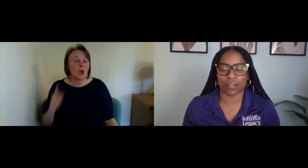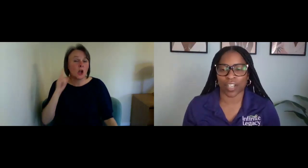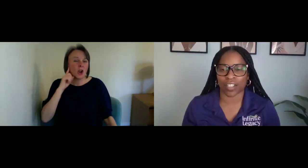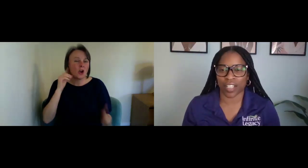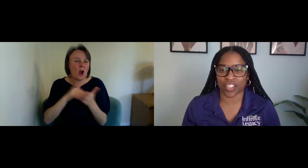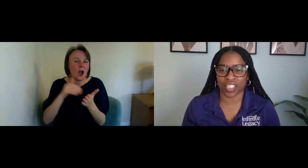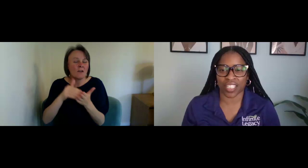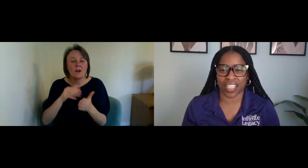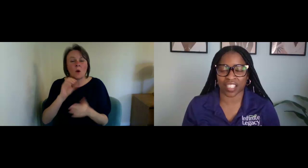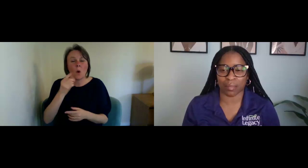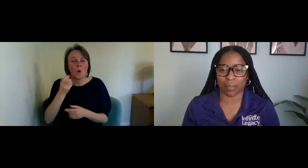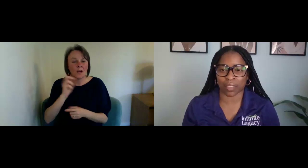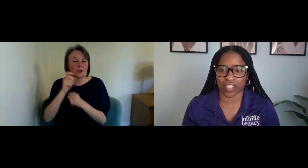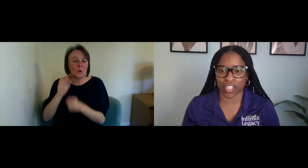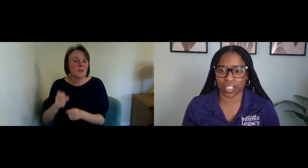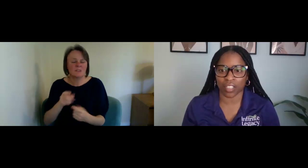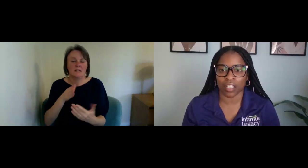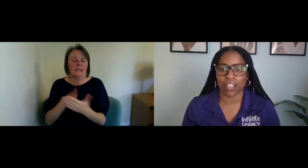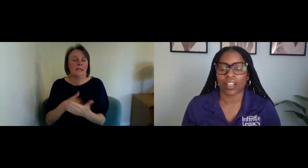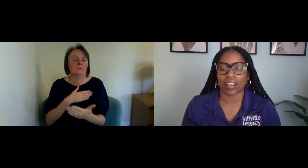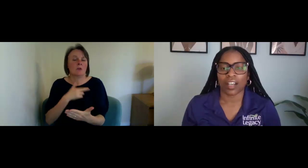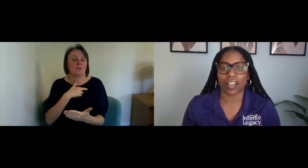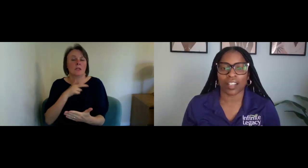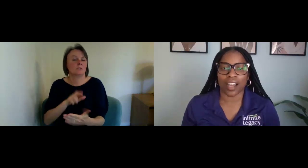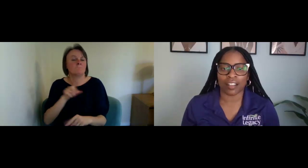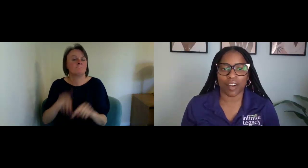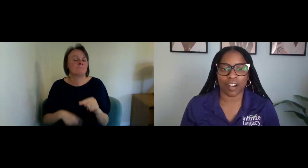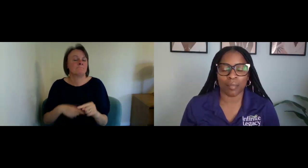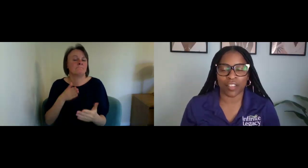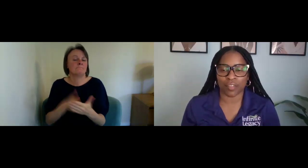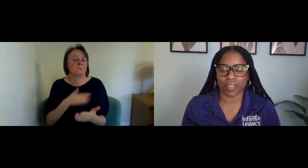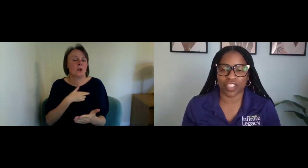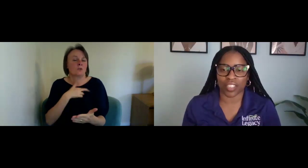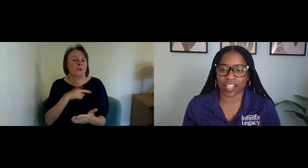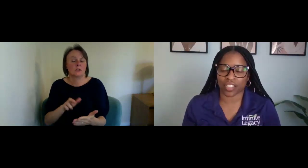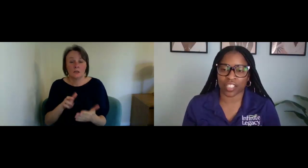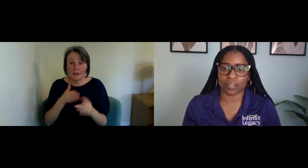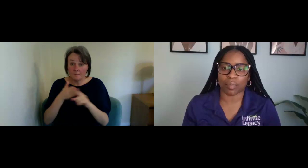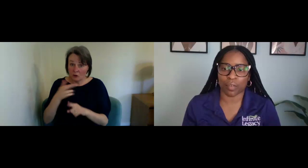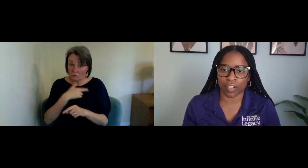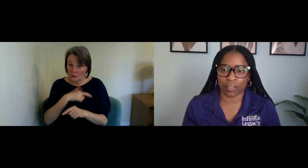organ donation is against my religion. A lot of our major religions actually support